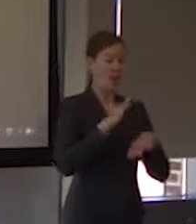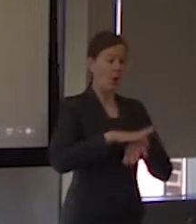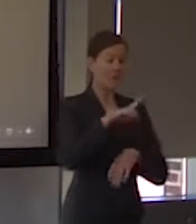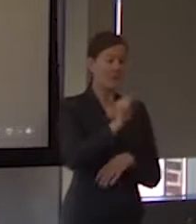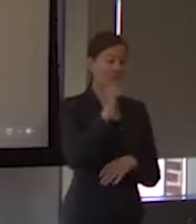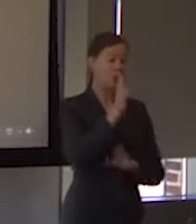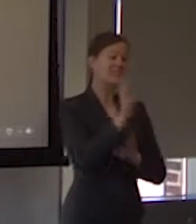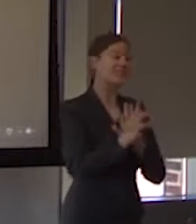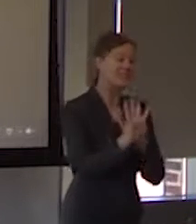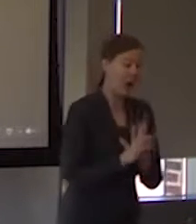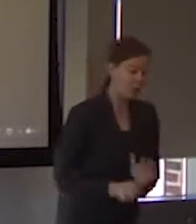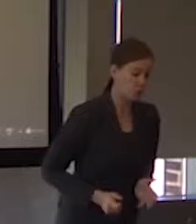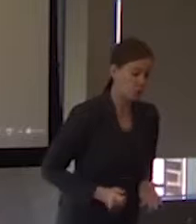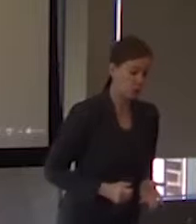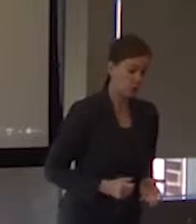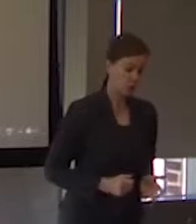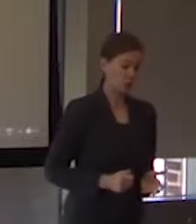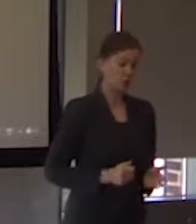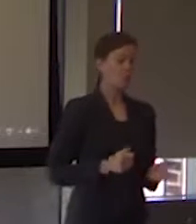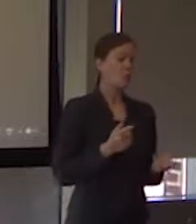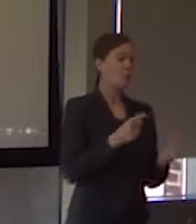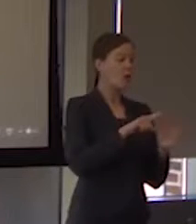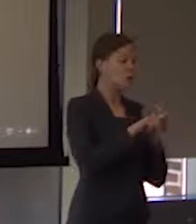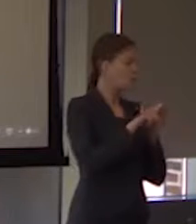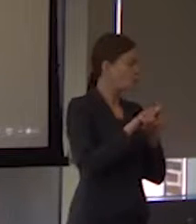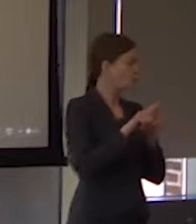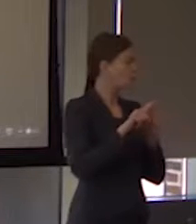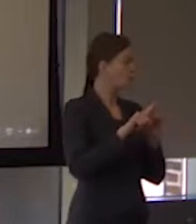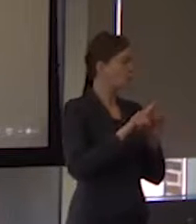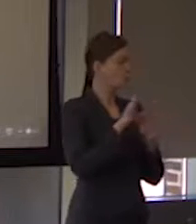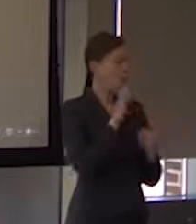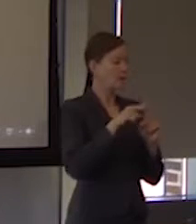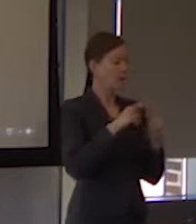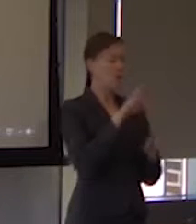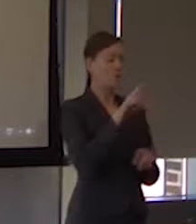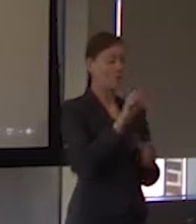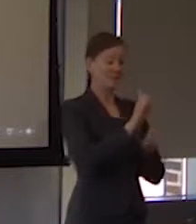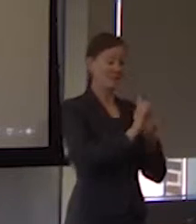So, we started with that. And then we also talked about redesigning the actual vehicles.